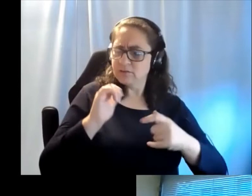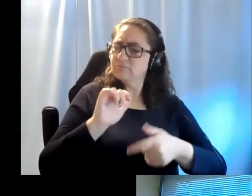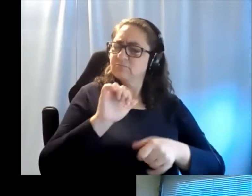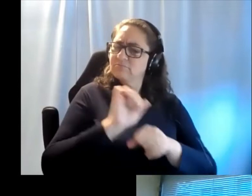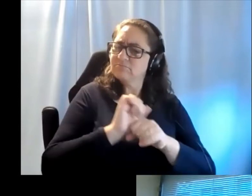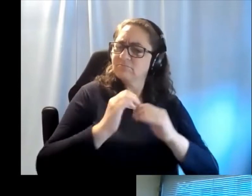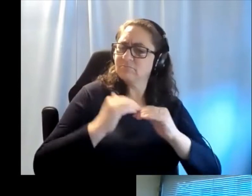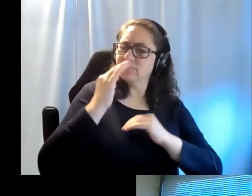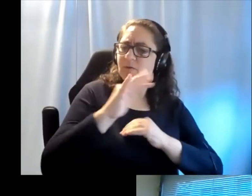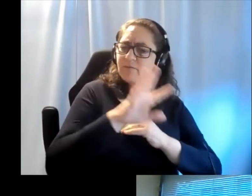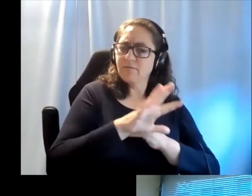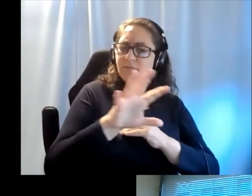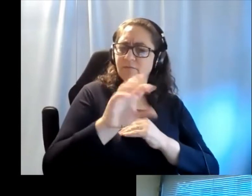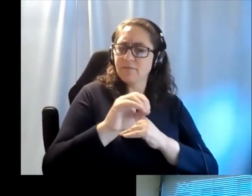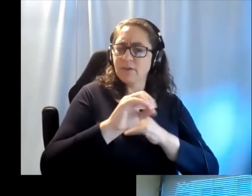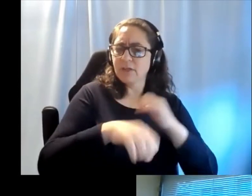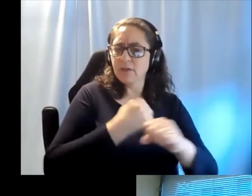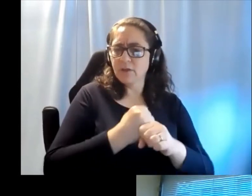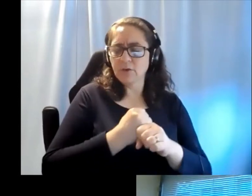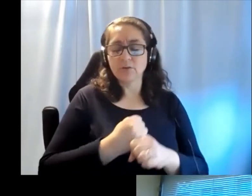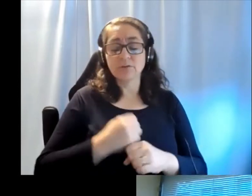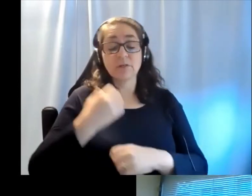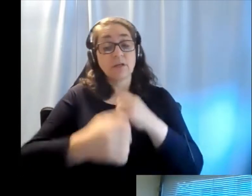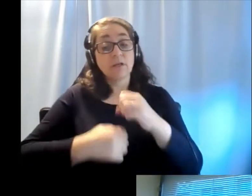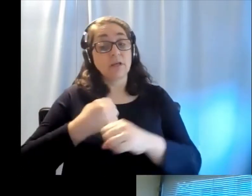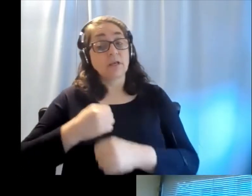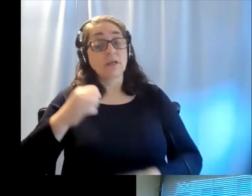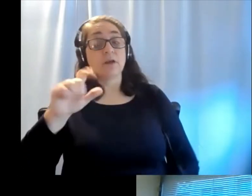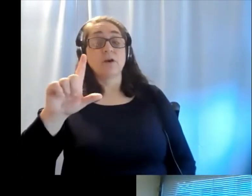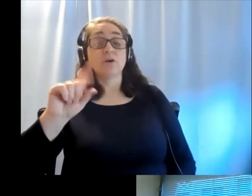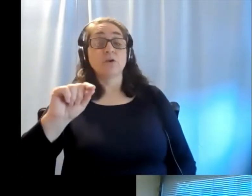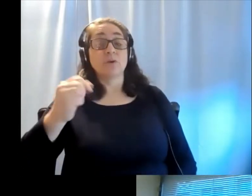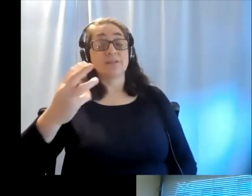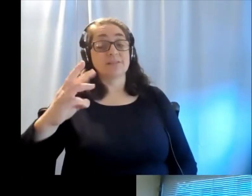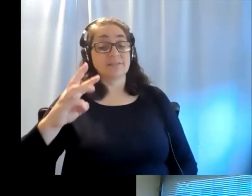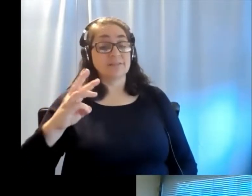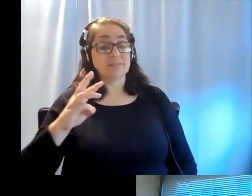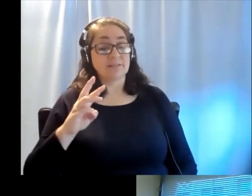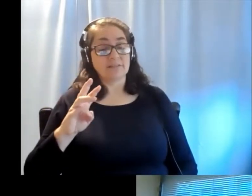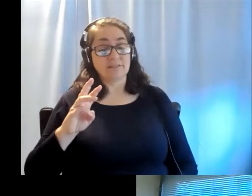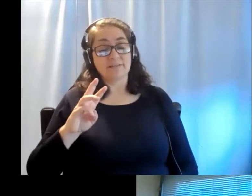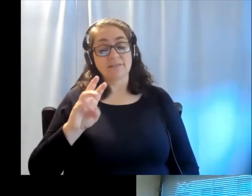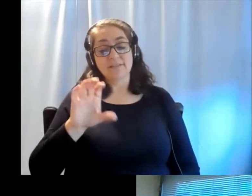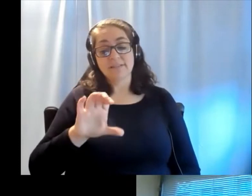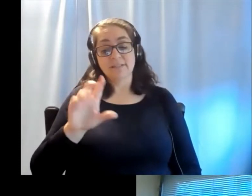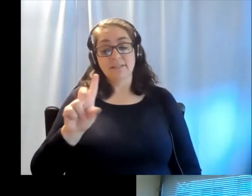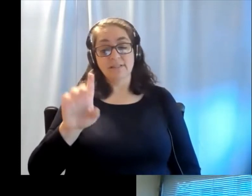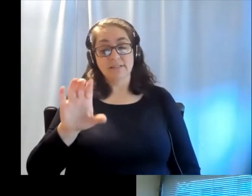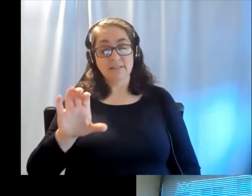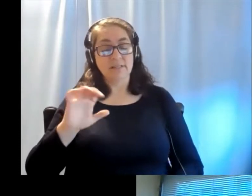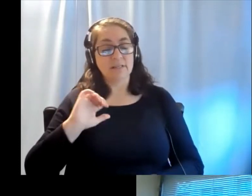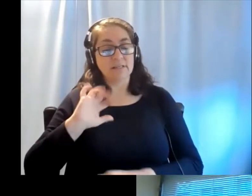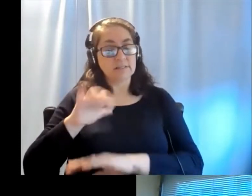In 2016, the CDC formed an intra agency group, a work group, within the National Institute